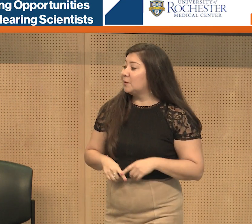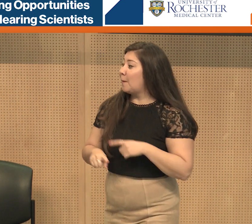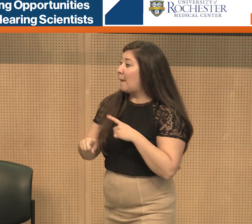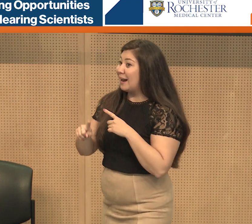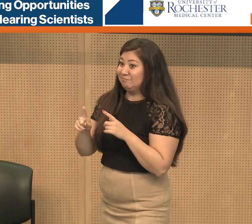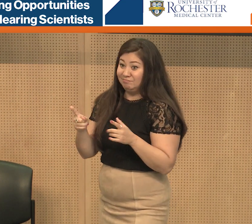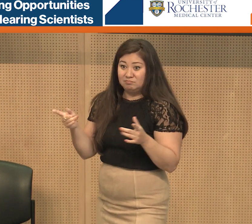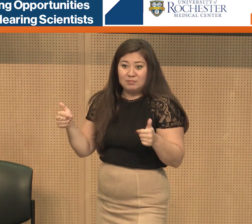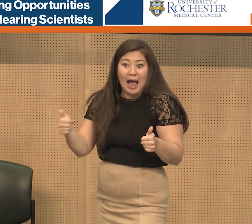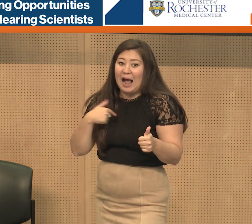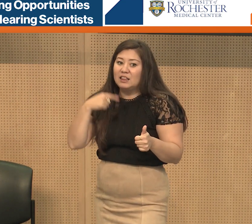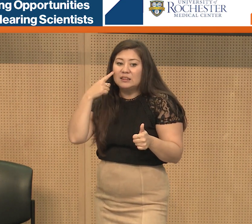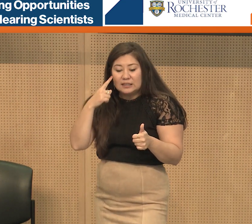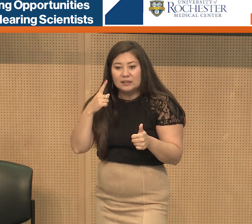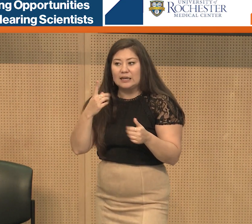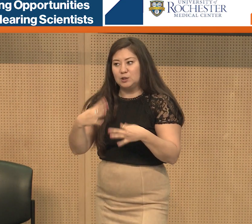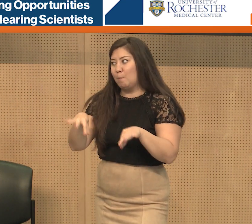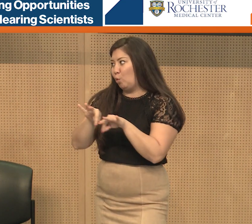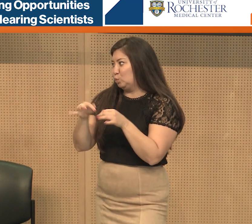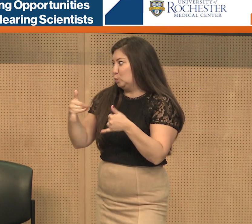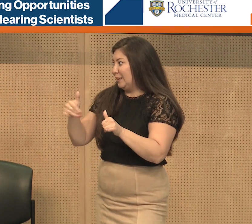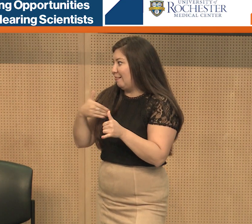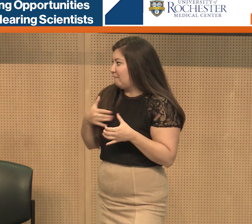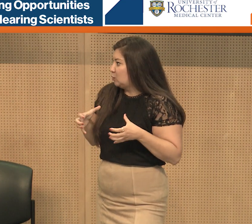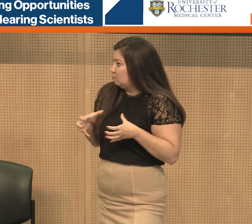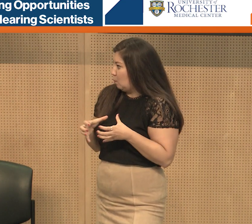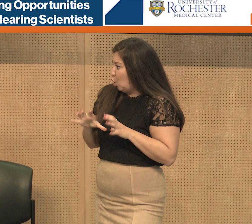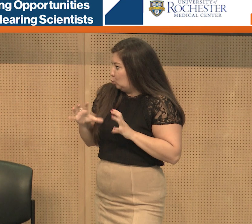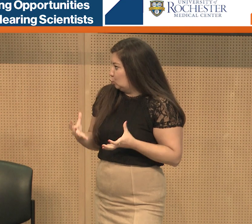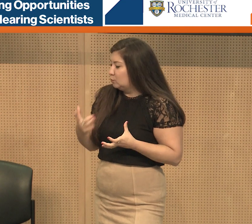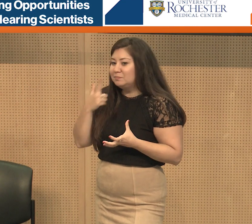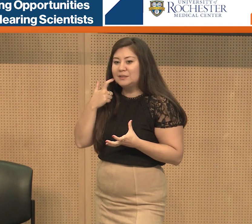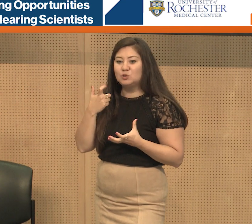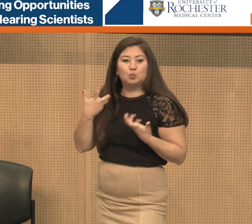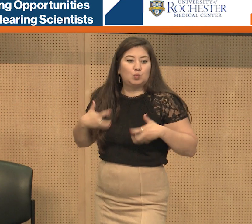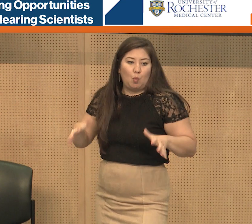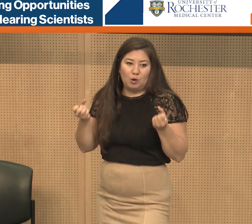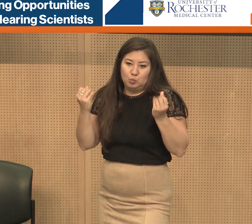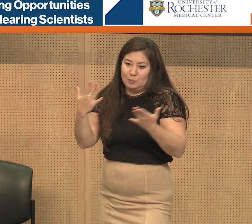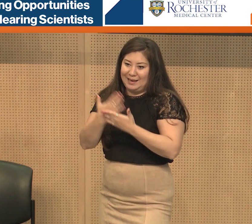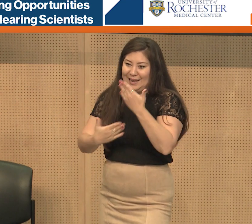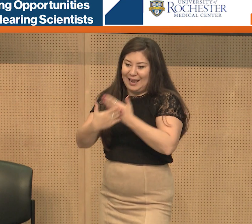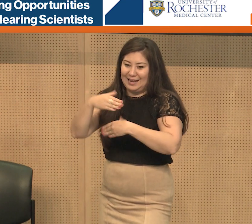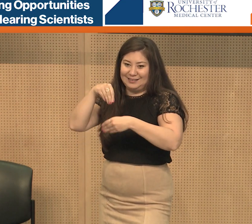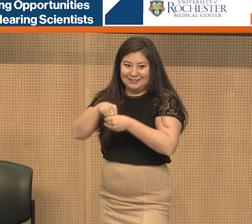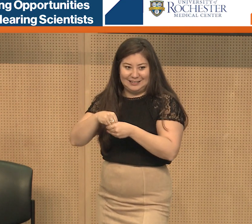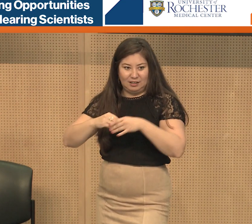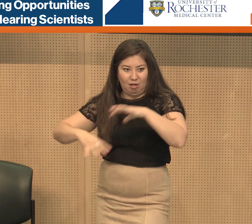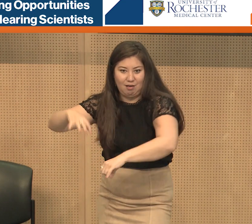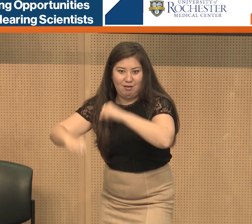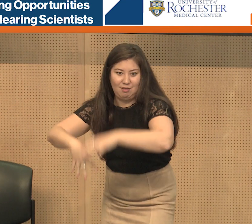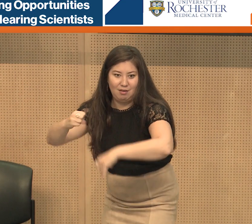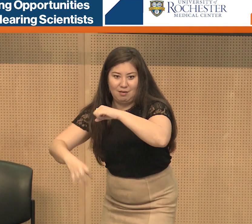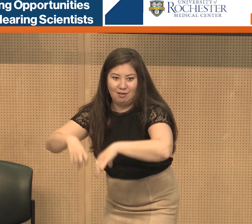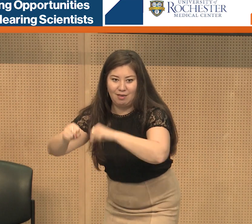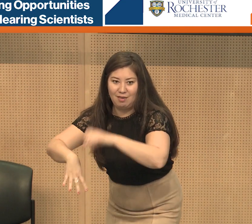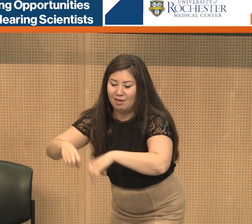and so, there are more and more groups of people who are getting together to do this kind of work,